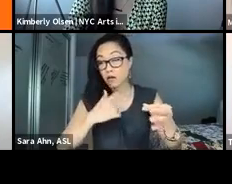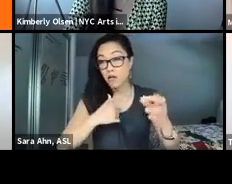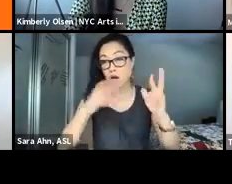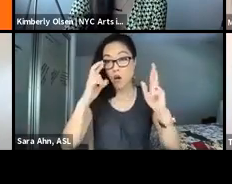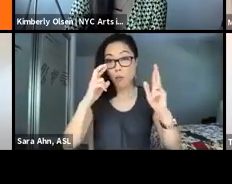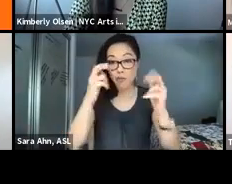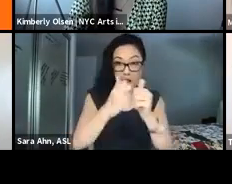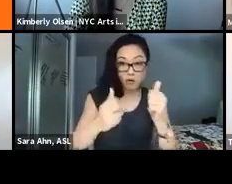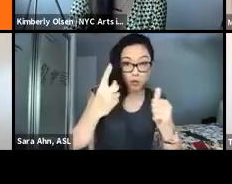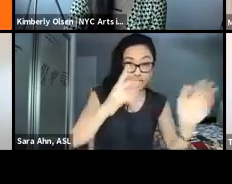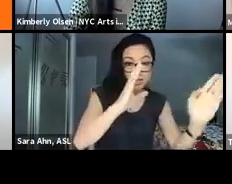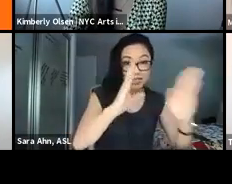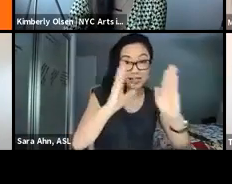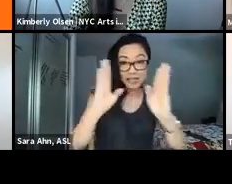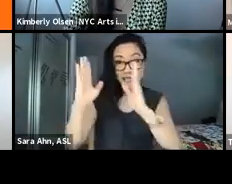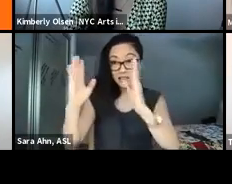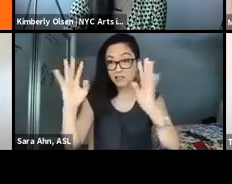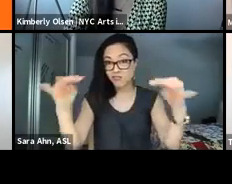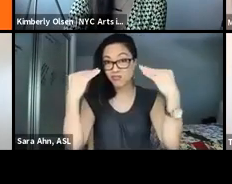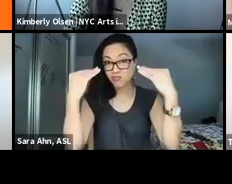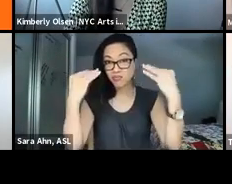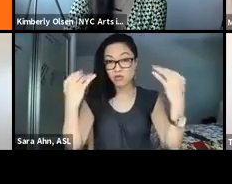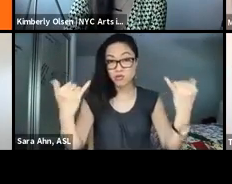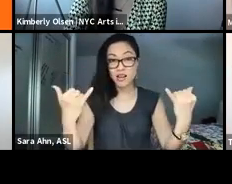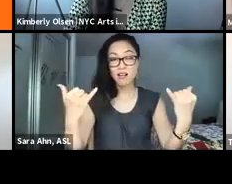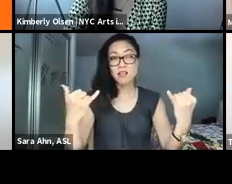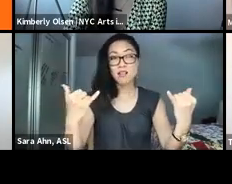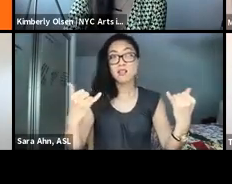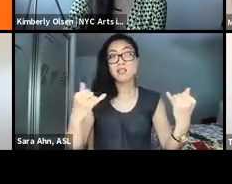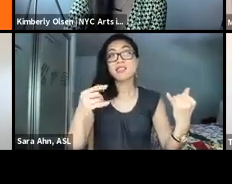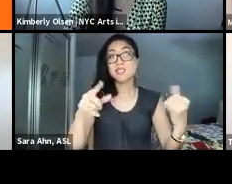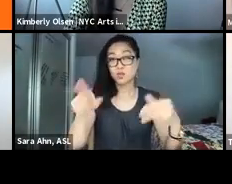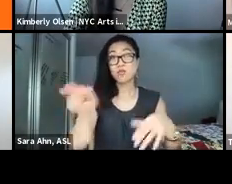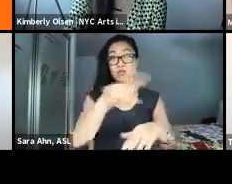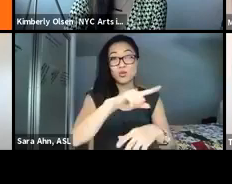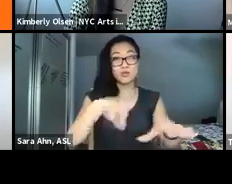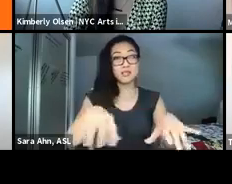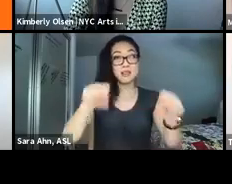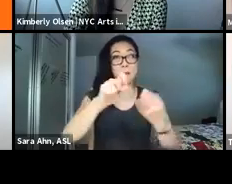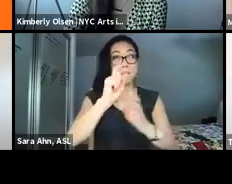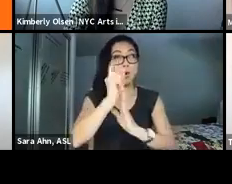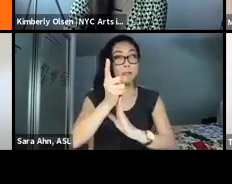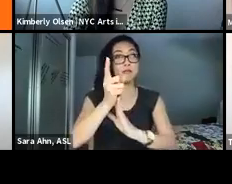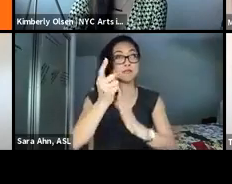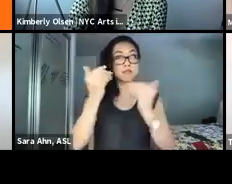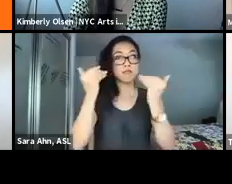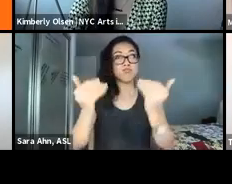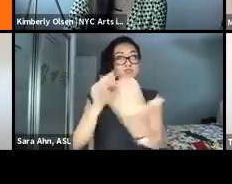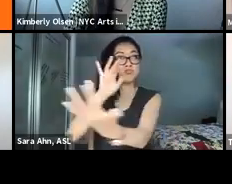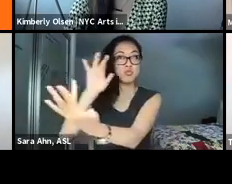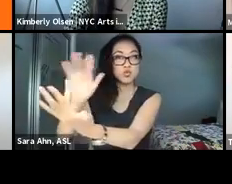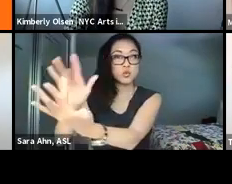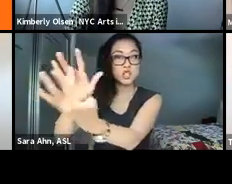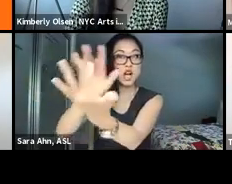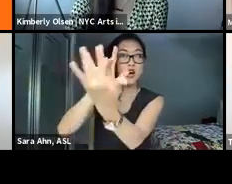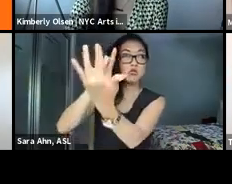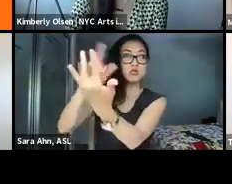because we will do whatever we can to make it happen, make the programs happen, pay our